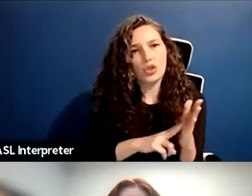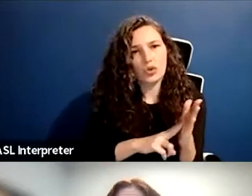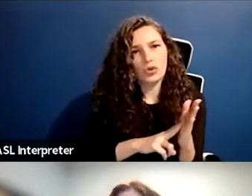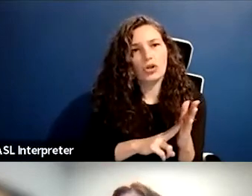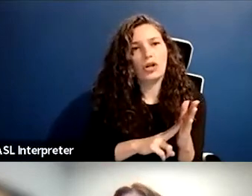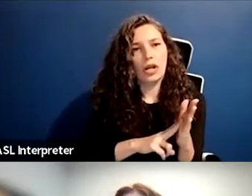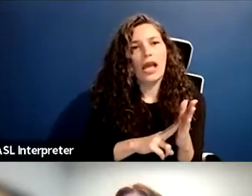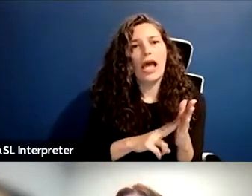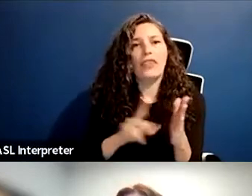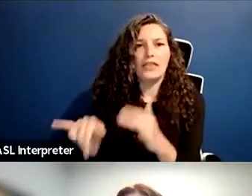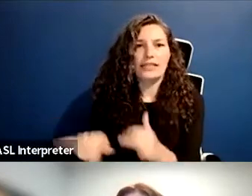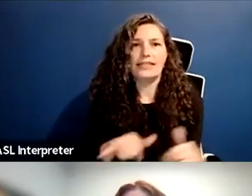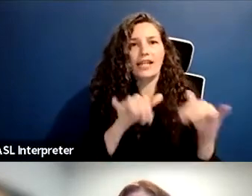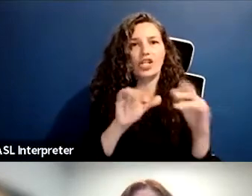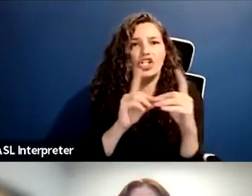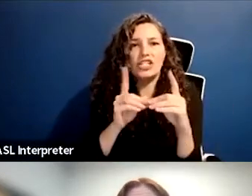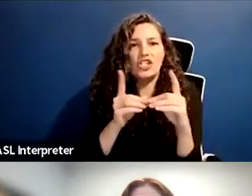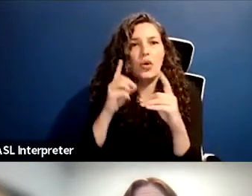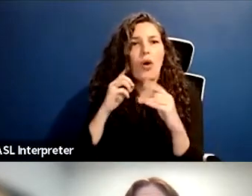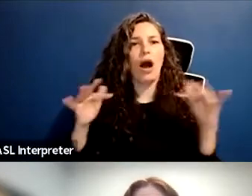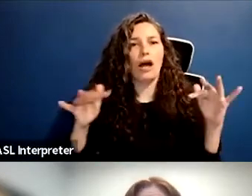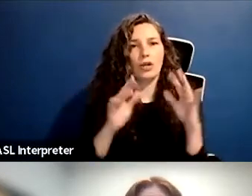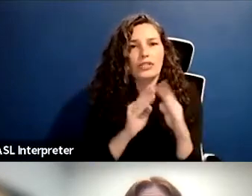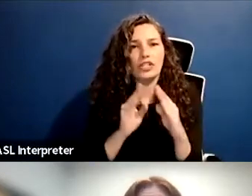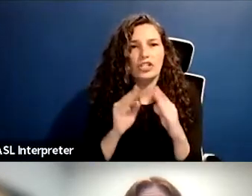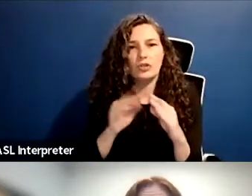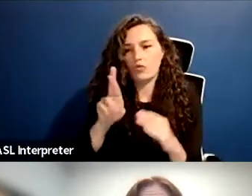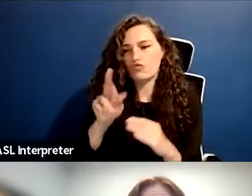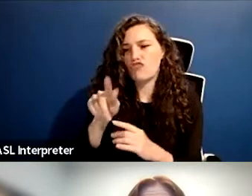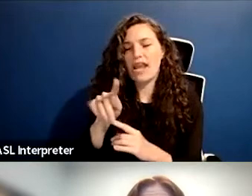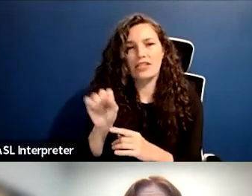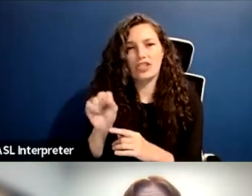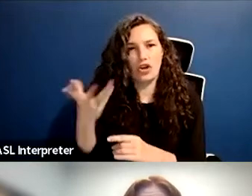So those are the two ways ads and podcasts can be covered. Next slide.